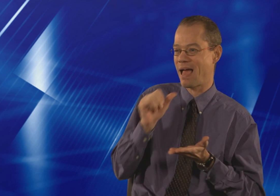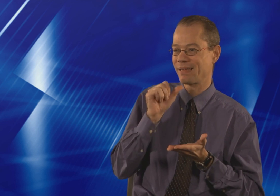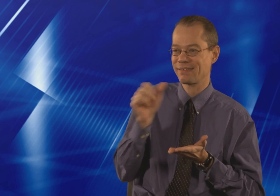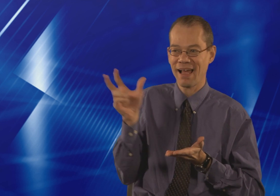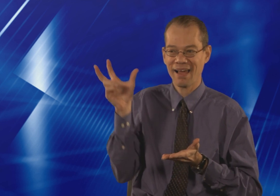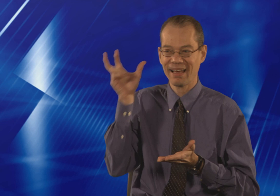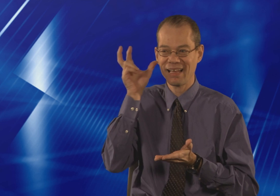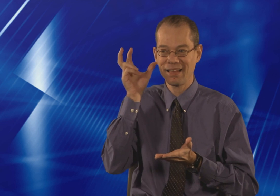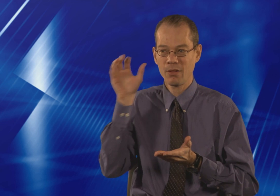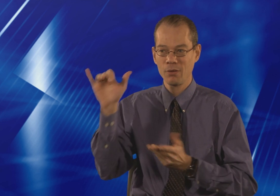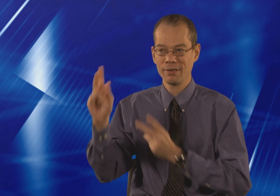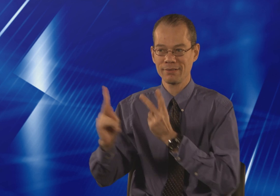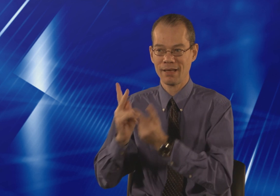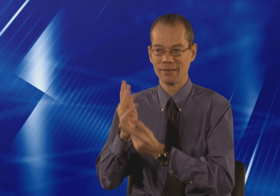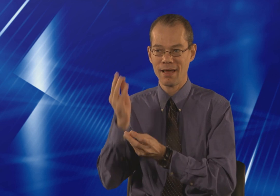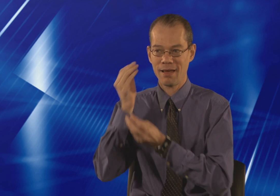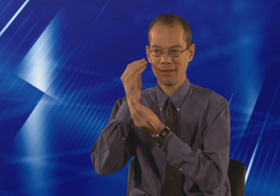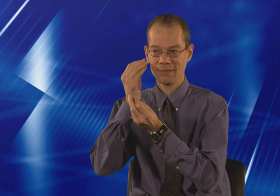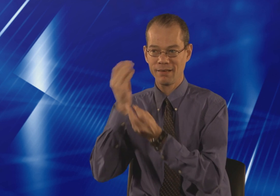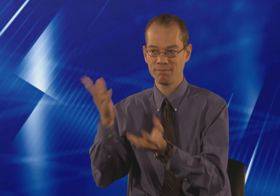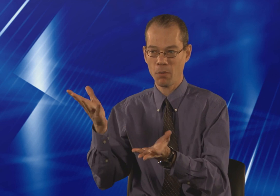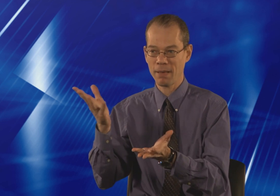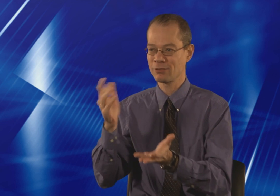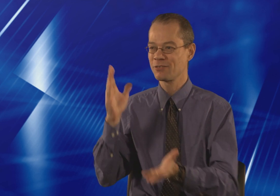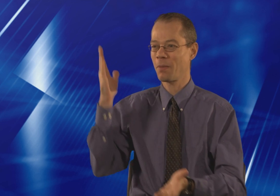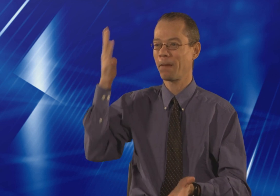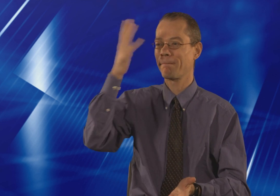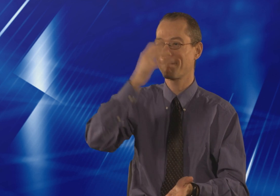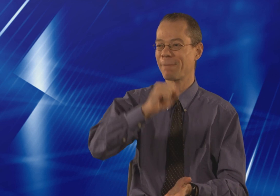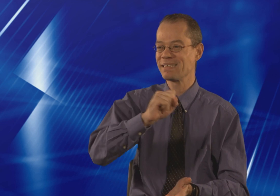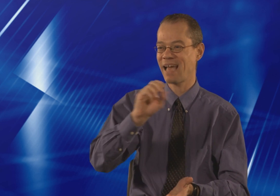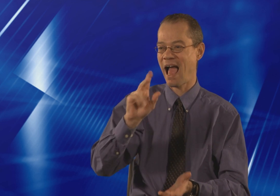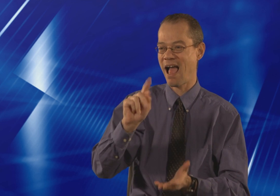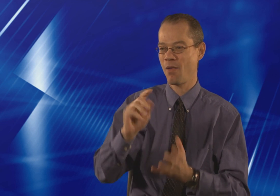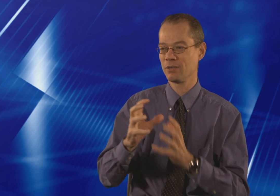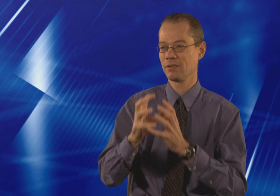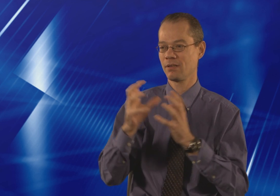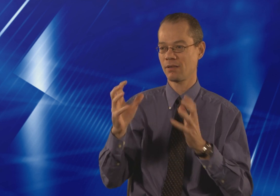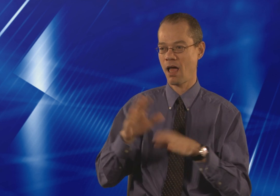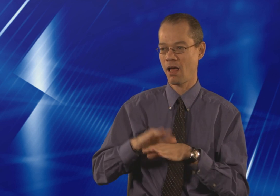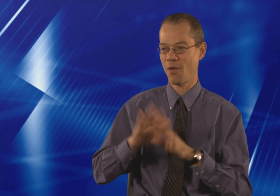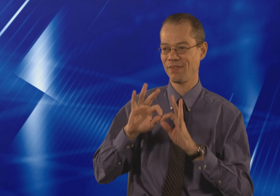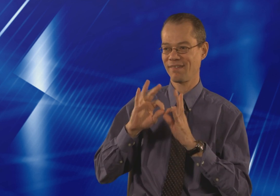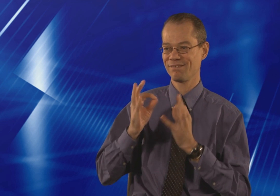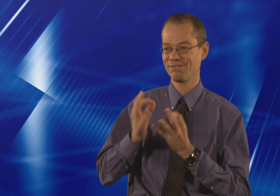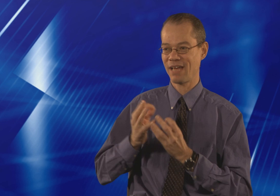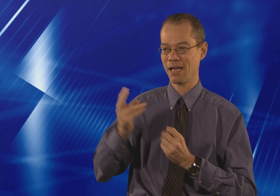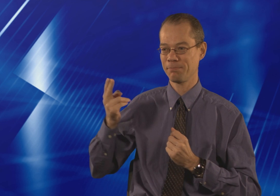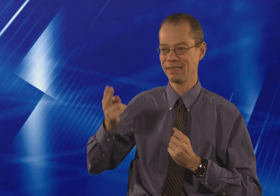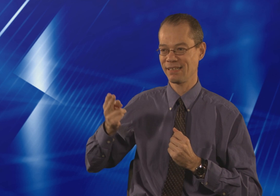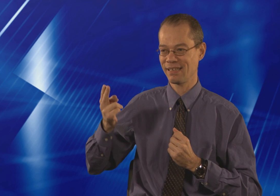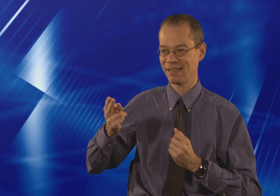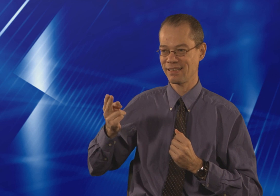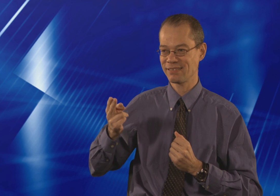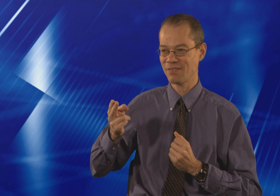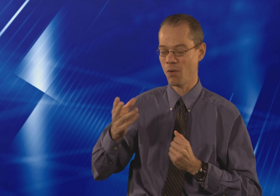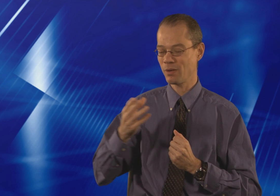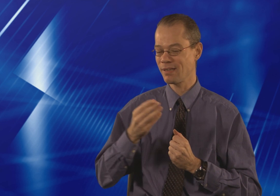But deaf people don't overhear that type of information, and they miss out a lot on the family history.